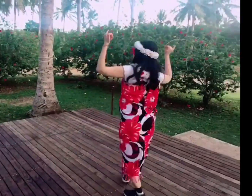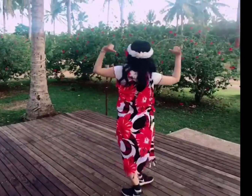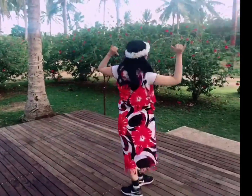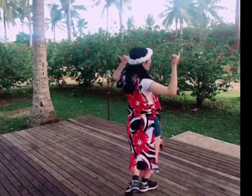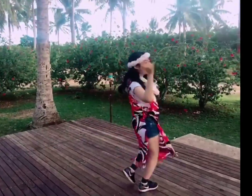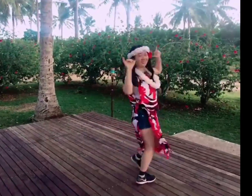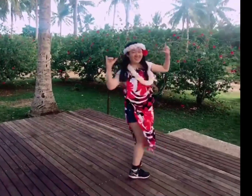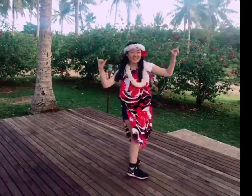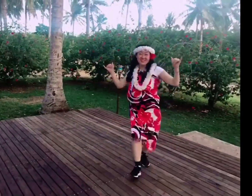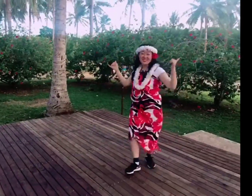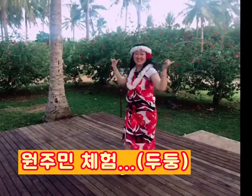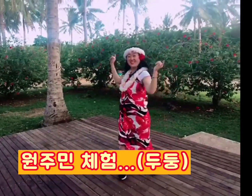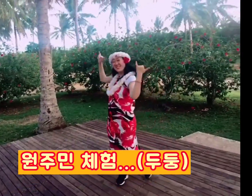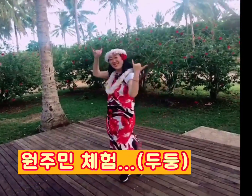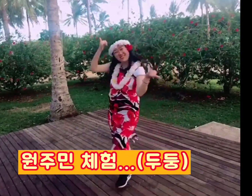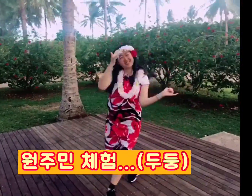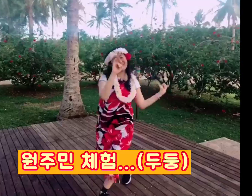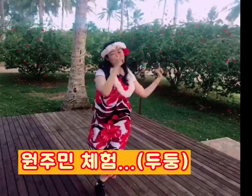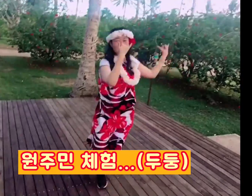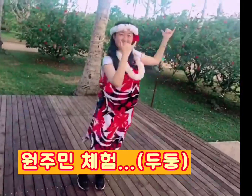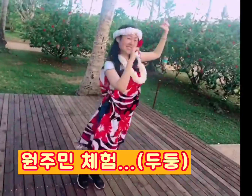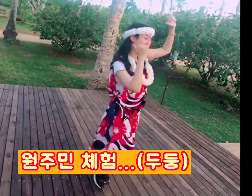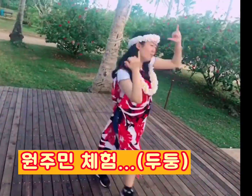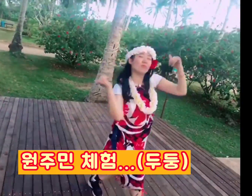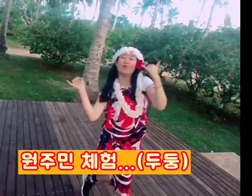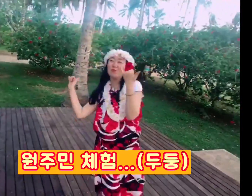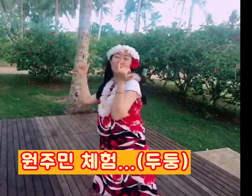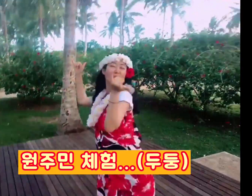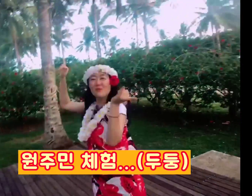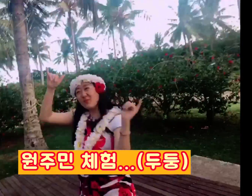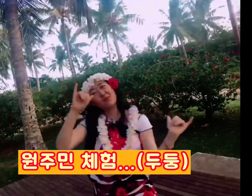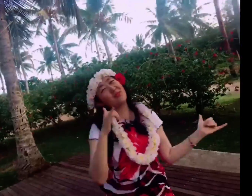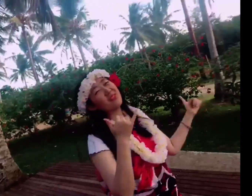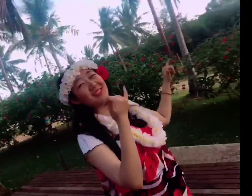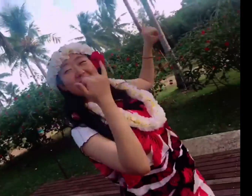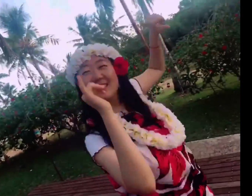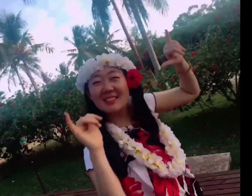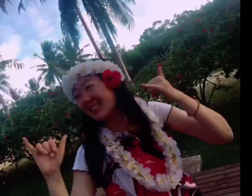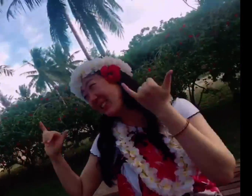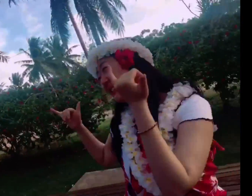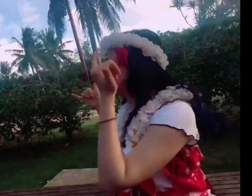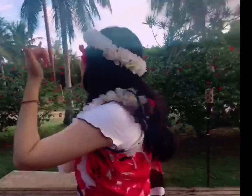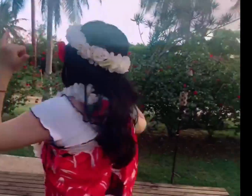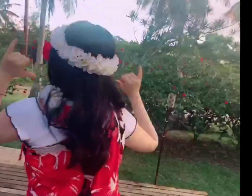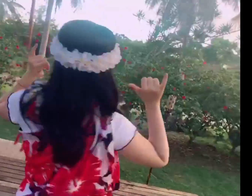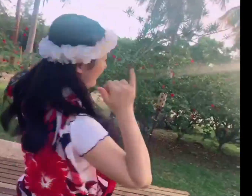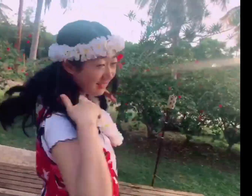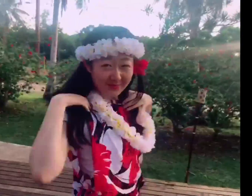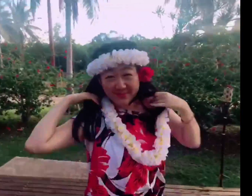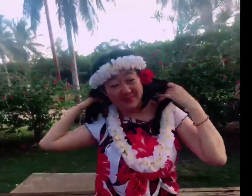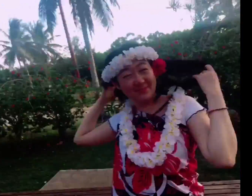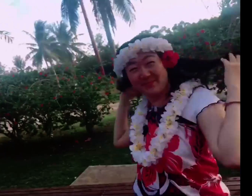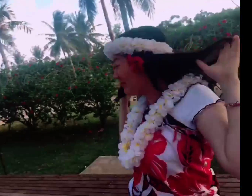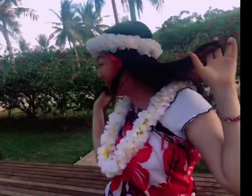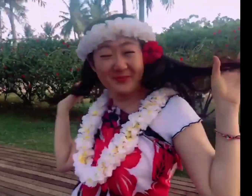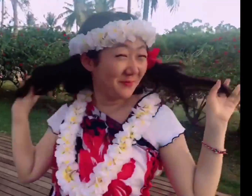i felt akwardness but i came to understand the meaning by seeing one two three. 지금까지 농인으로써 겪었던 여행 에피소드를 말씀드렸는데요 as i described above i said epsiodes as i experienced as deaf. 날씨도 너무좋고 사람들도 친절 하고 weather was great and people were kind. 한국사람도 많이살고 many korean live in saipan 여행자분들이 많아서 그런지 여행 하기도 편했고 and many travelers are there